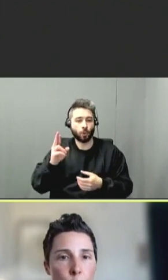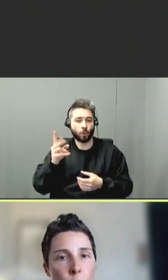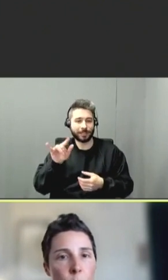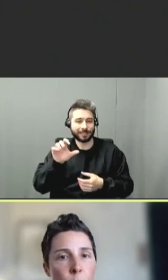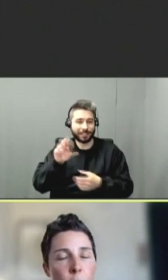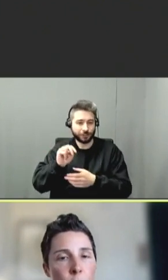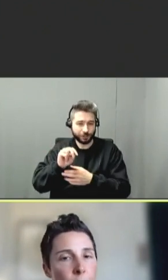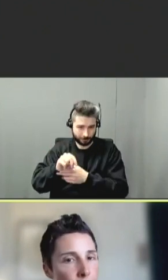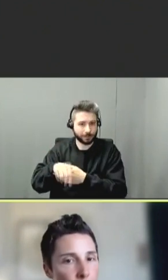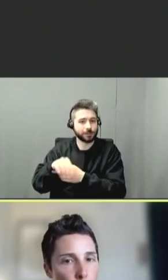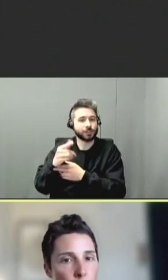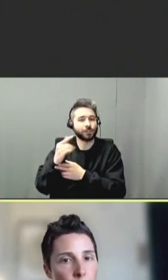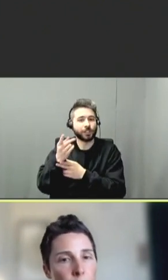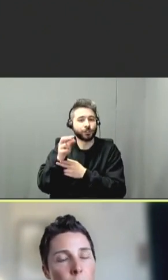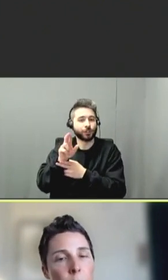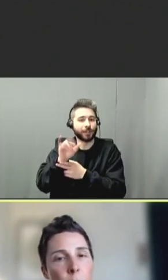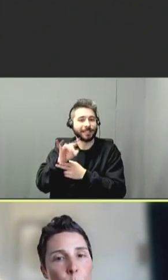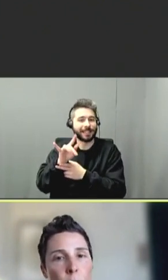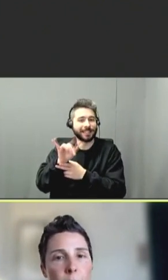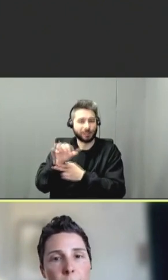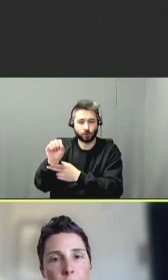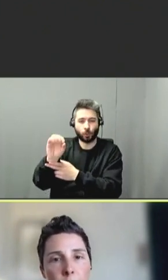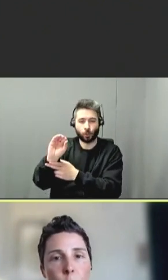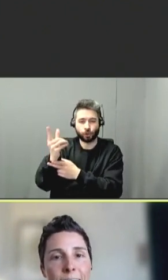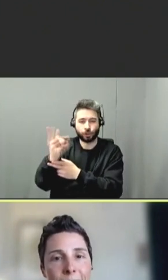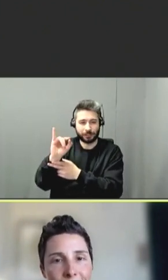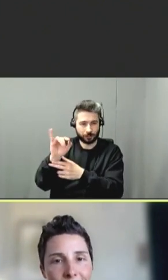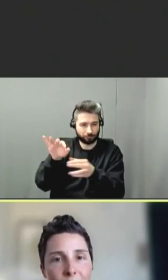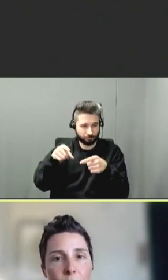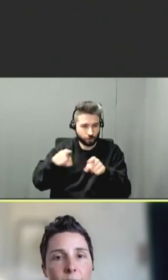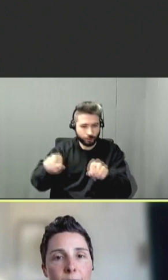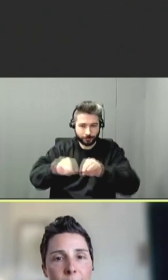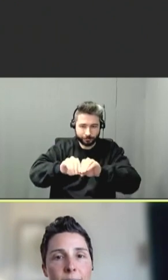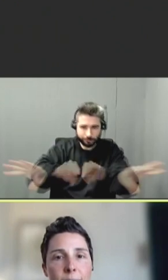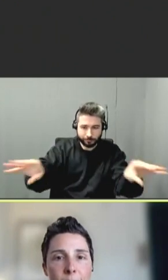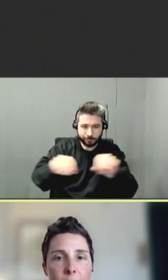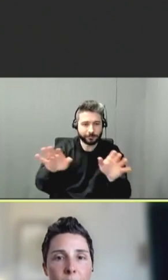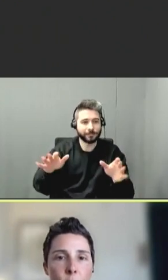throughout the duration of any outbreak and releasing clear and consistent data